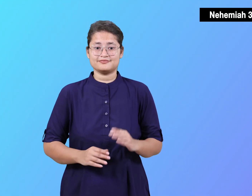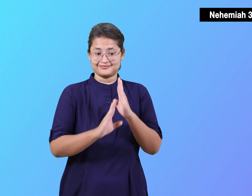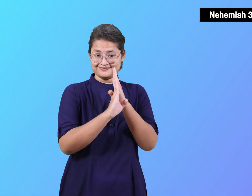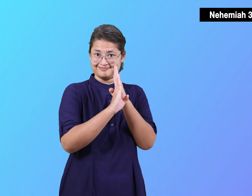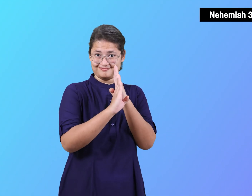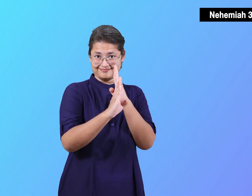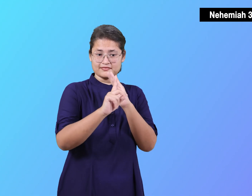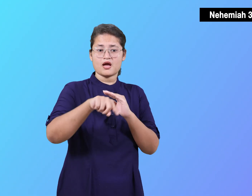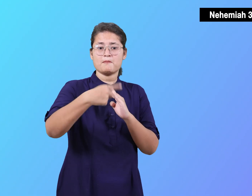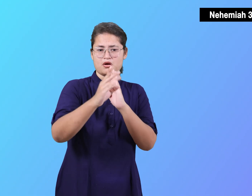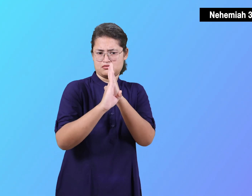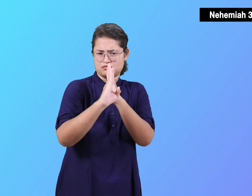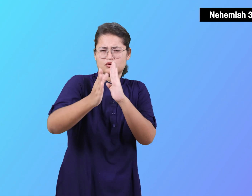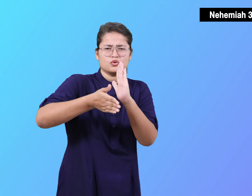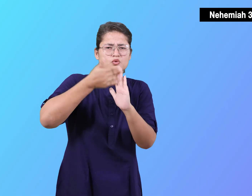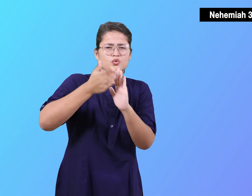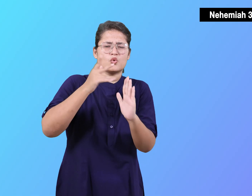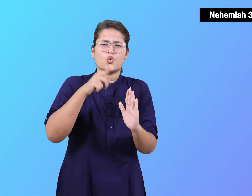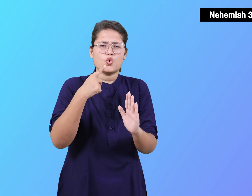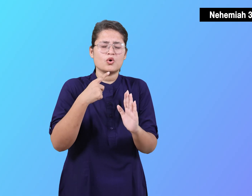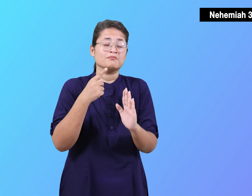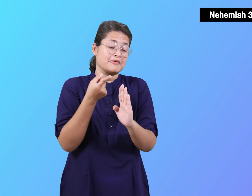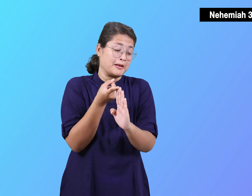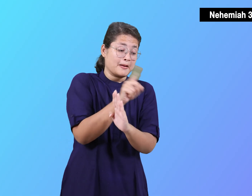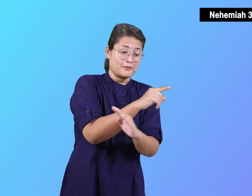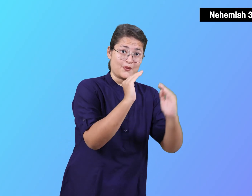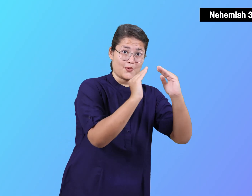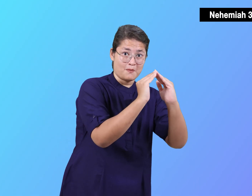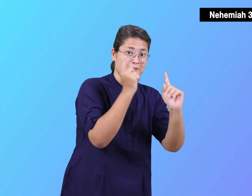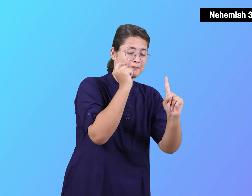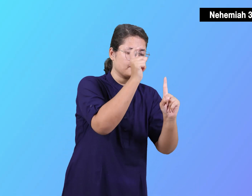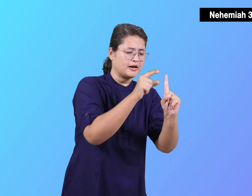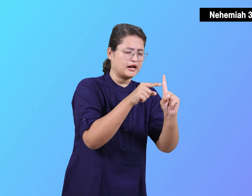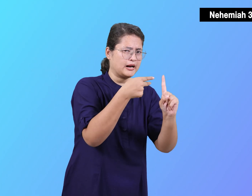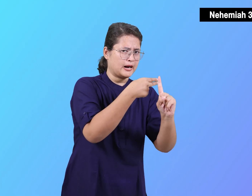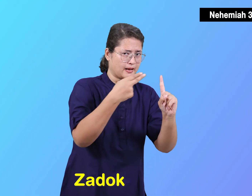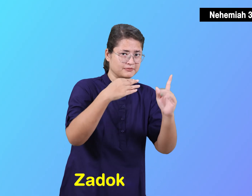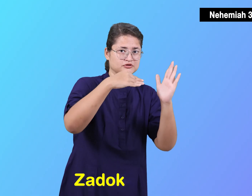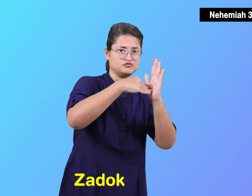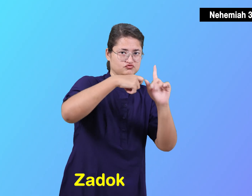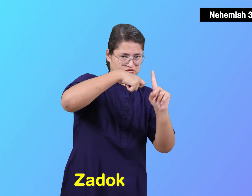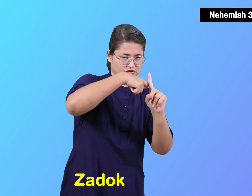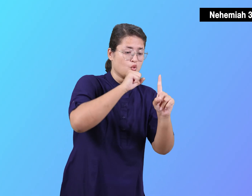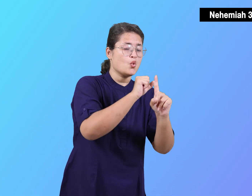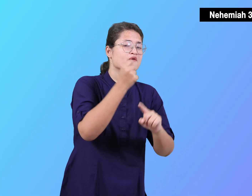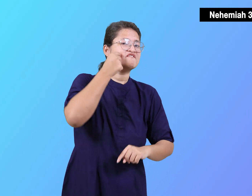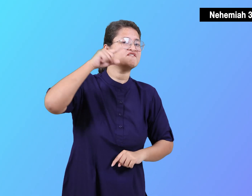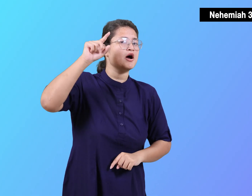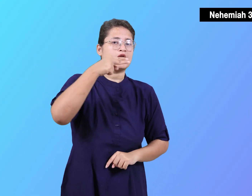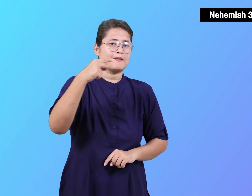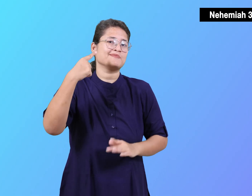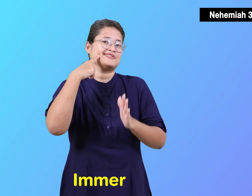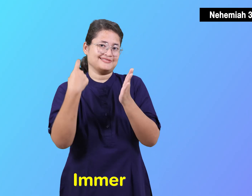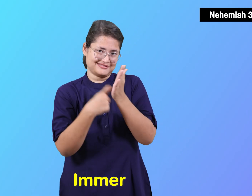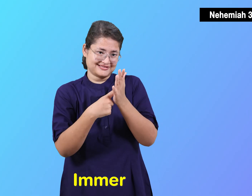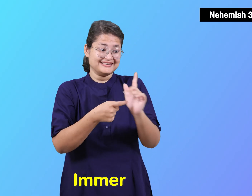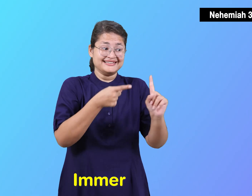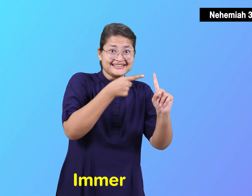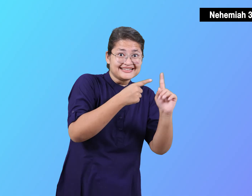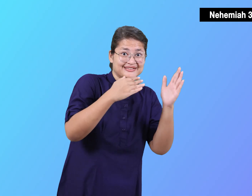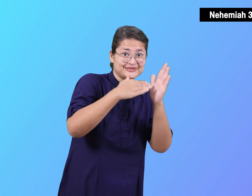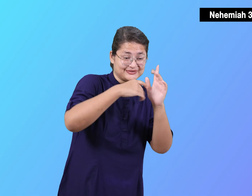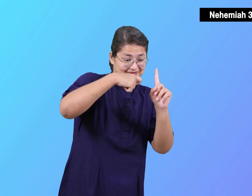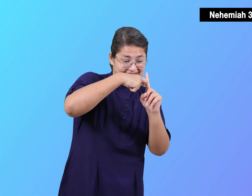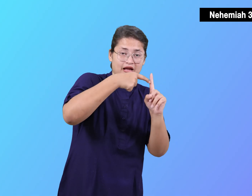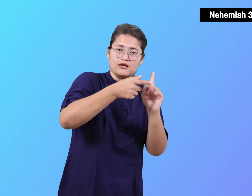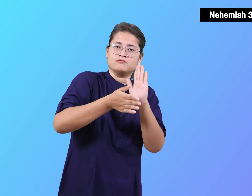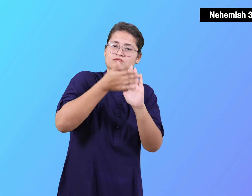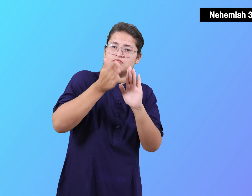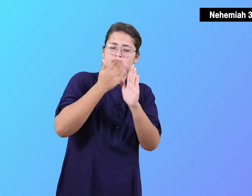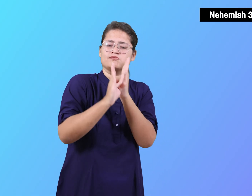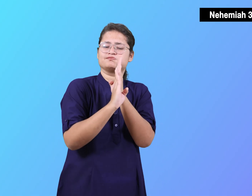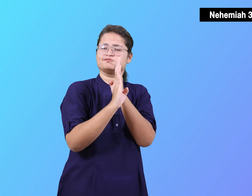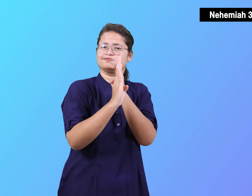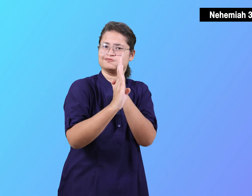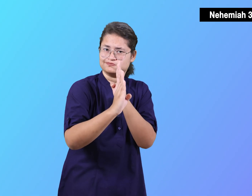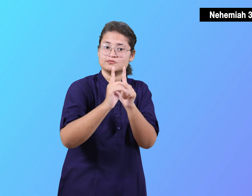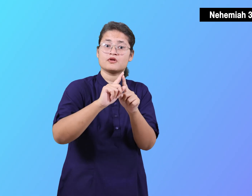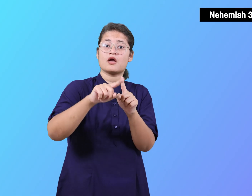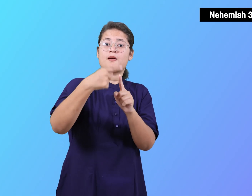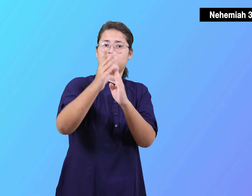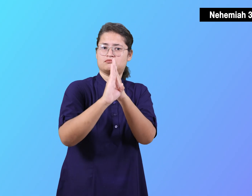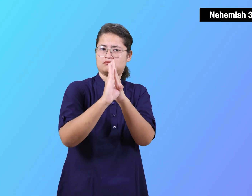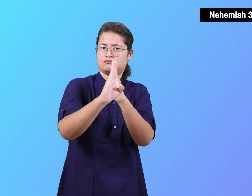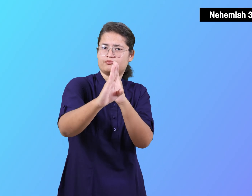Zadok son of Immer repaired the section in front of his house.